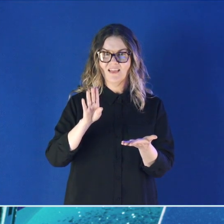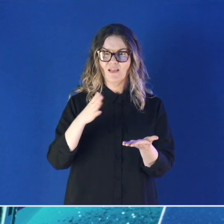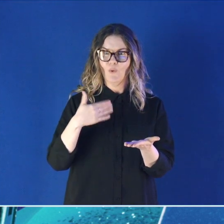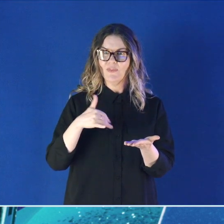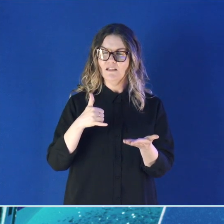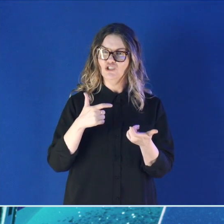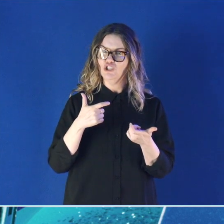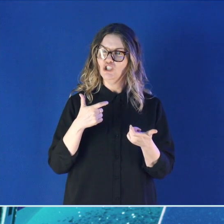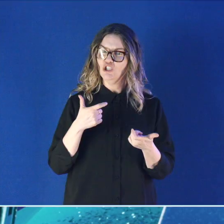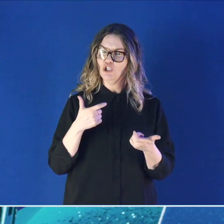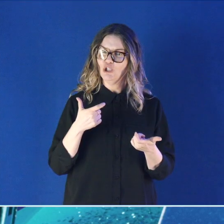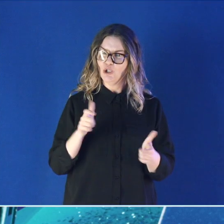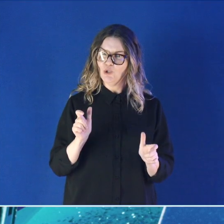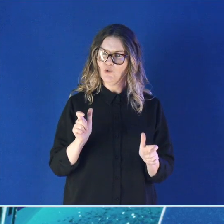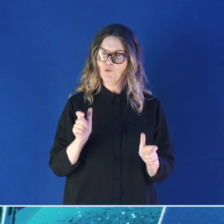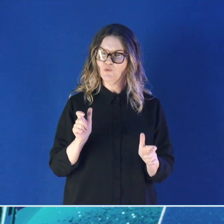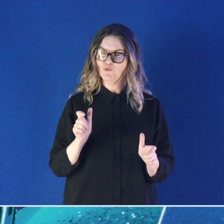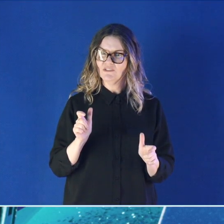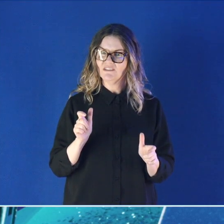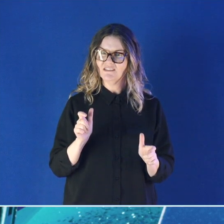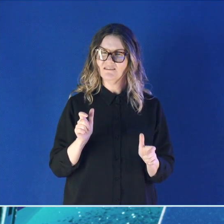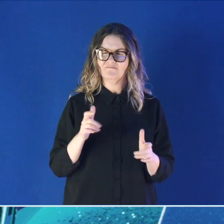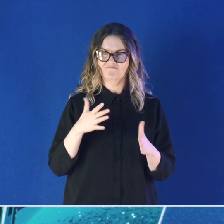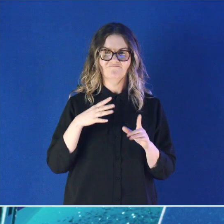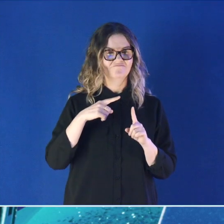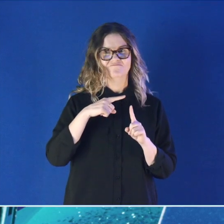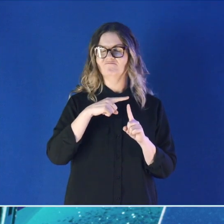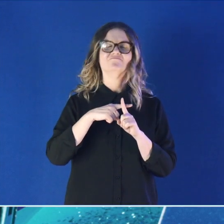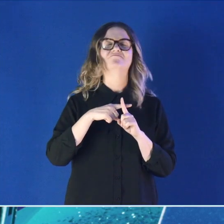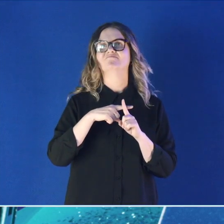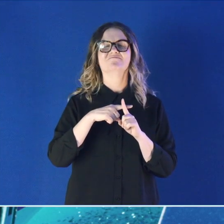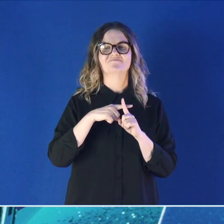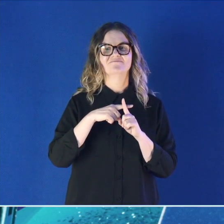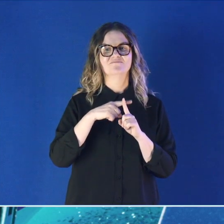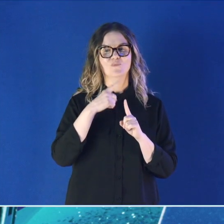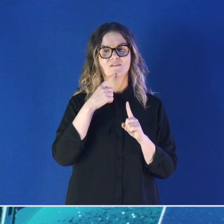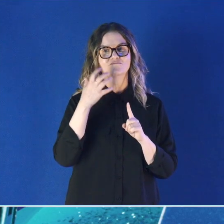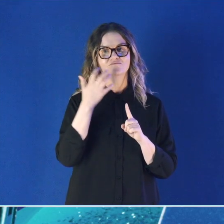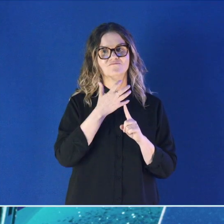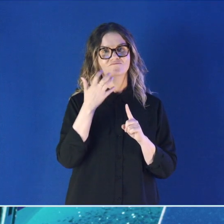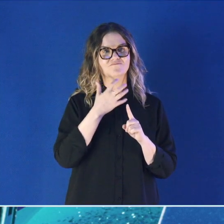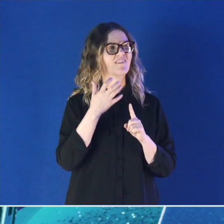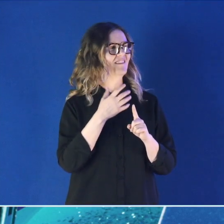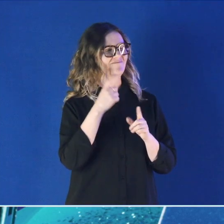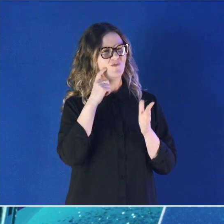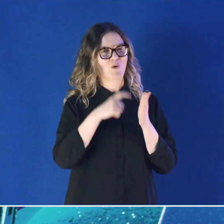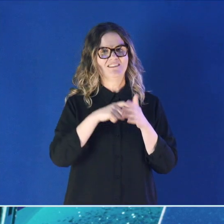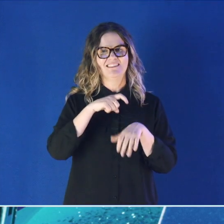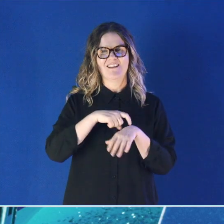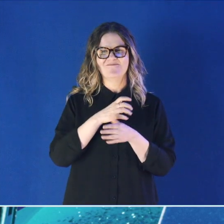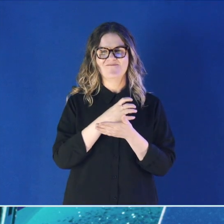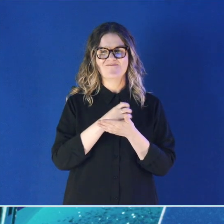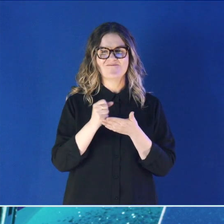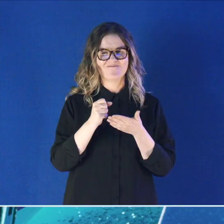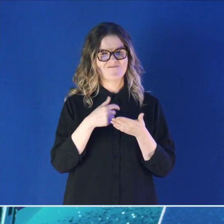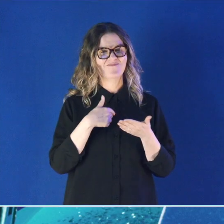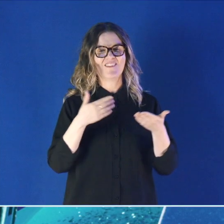But what I will say, I know that we're out of our time, but Jenny, I invited Jenny to come to our Deaf Awareness Game. We have game themes.